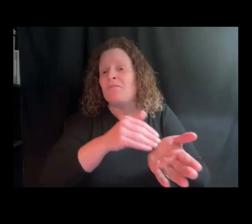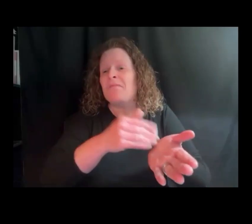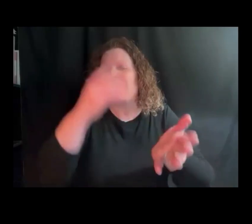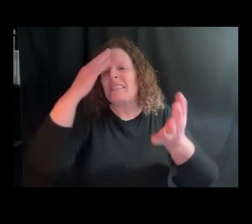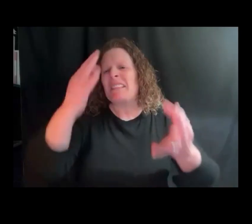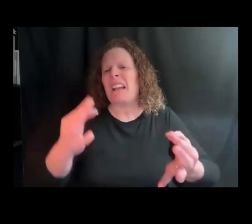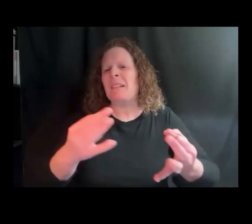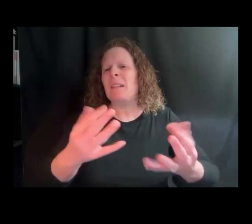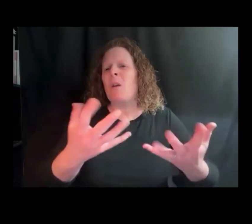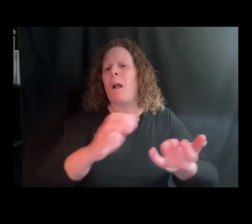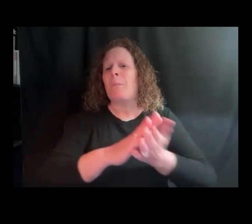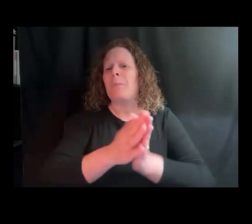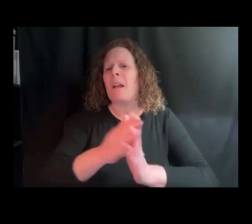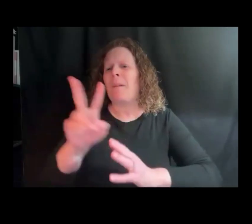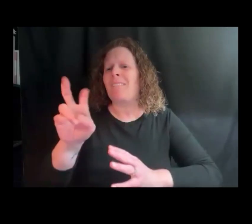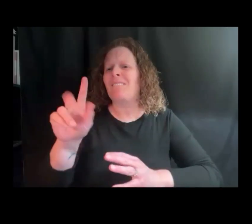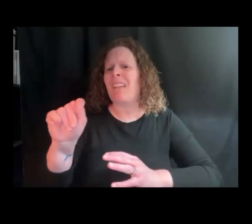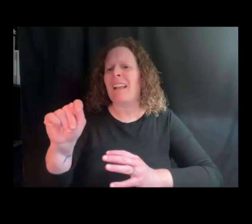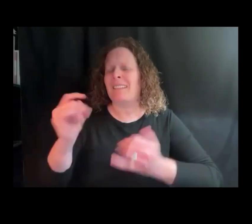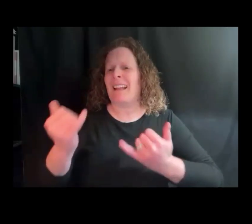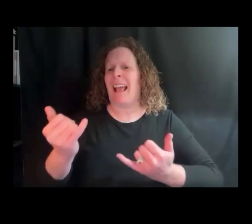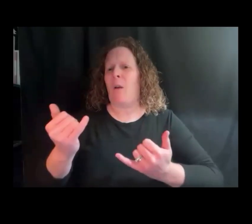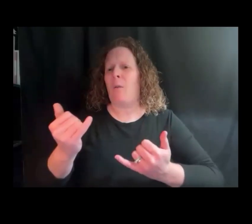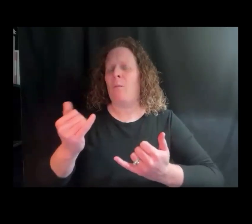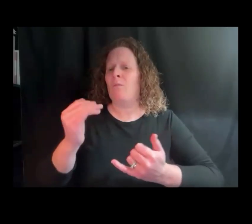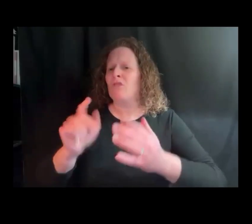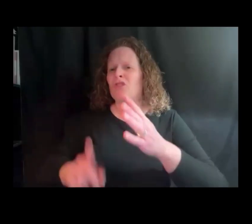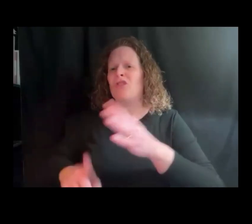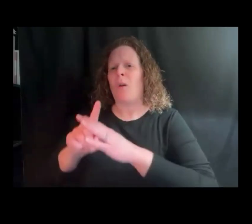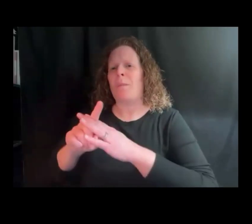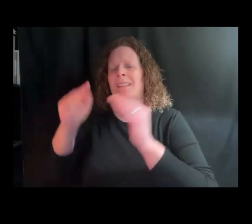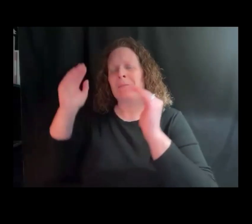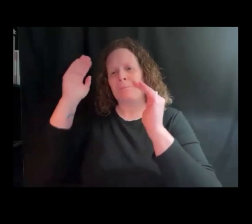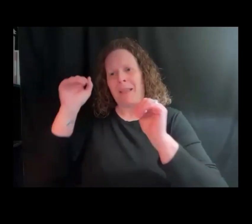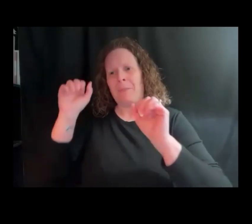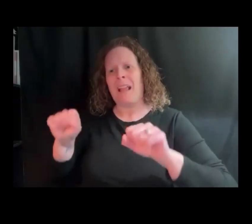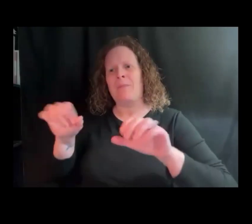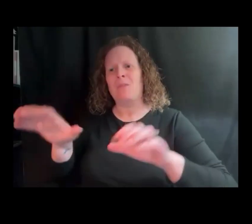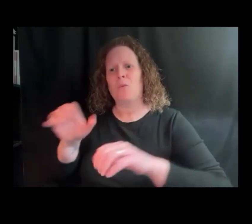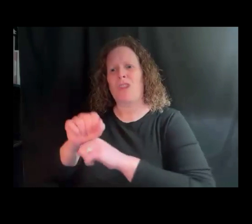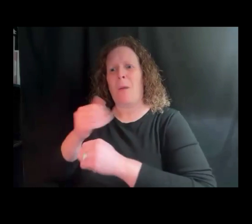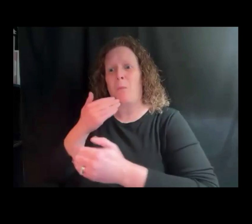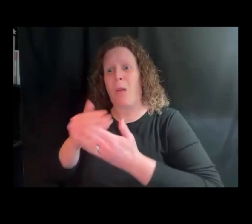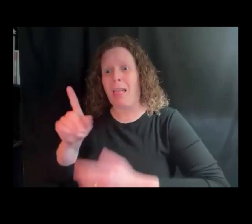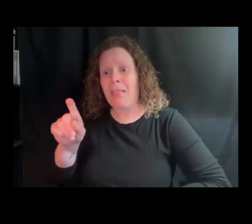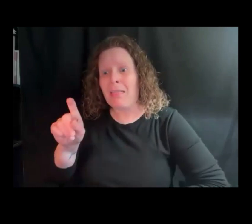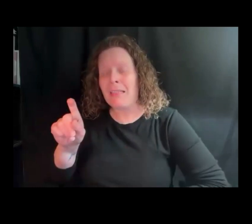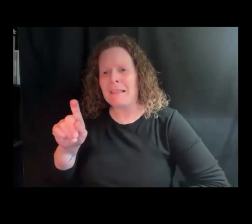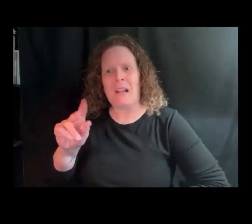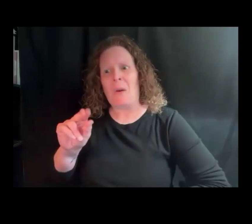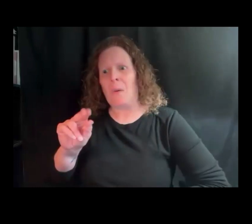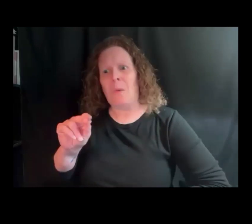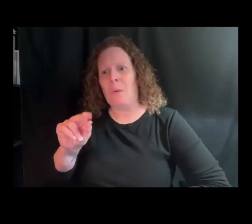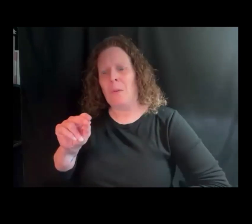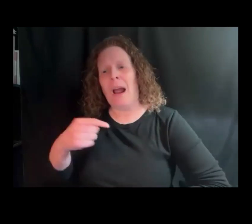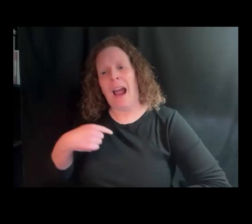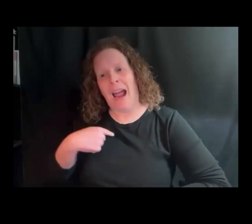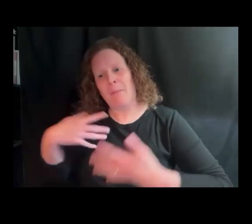reasonable. If you're a doctor let's say a doctor decides to become a vet so they show up at a veterinary clinic and they say I'm gonna go ahead and do